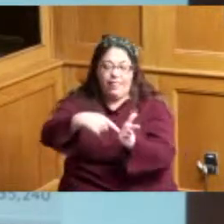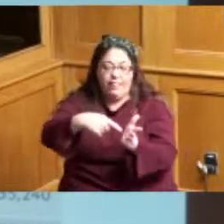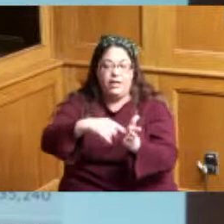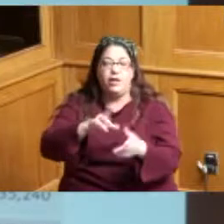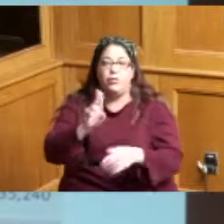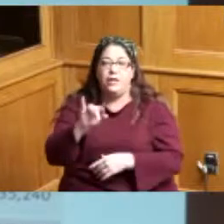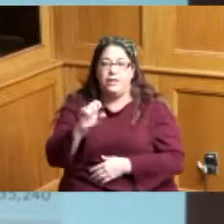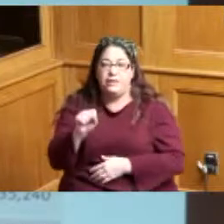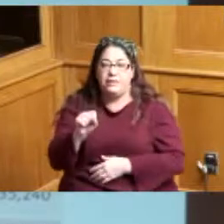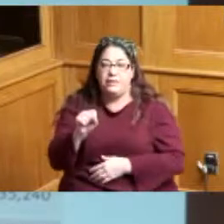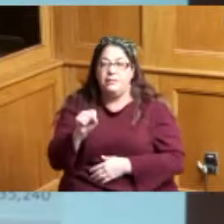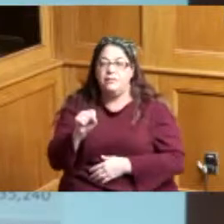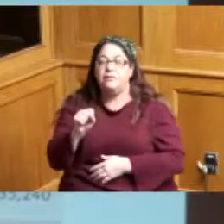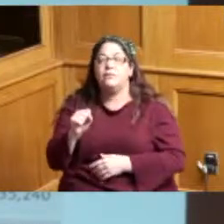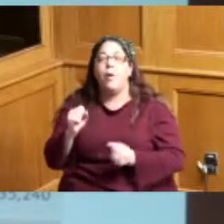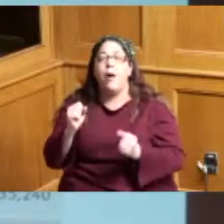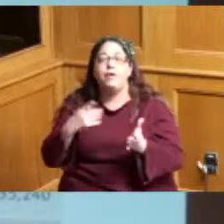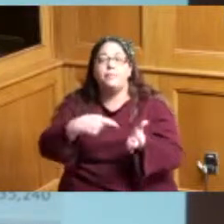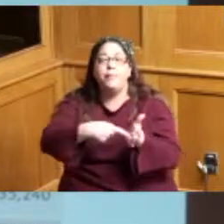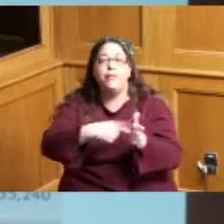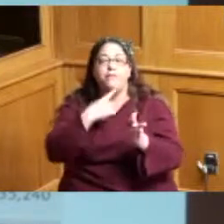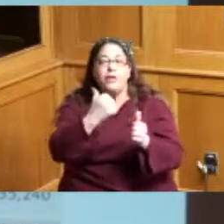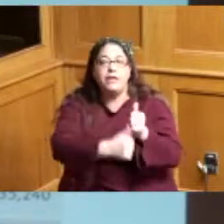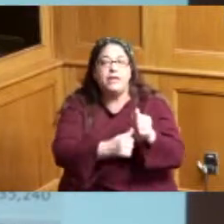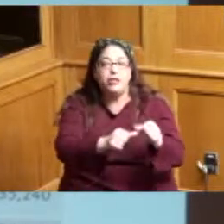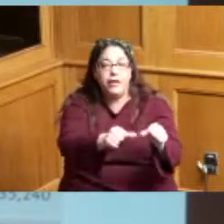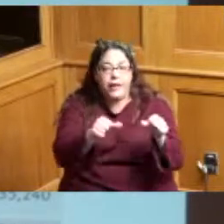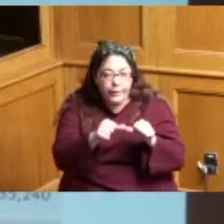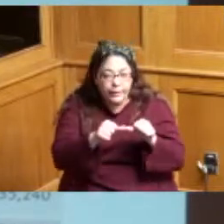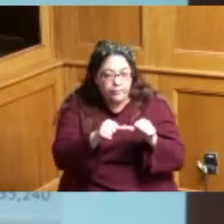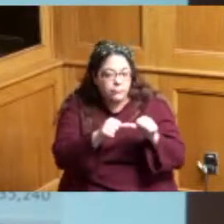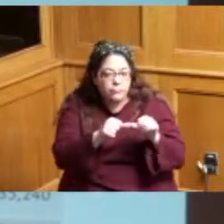usually expressed in terms of thousand gallons you have to do something similar for the impervious